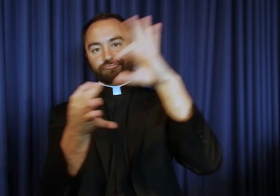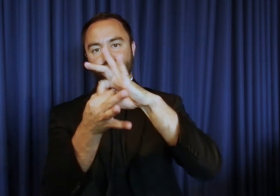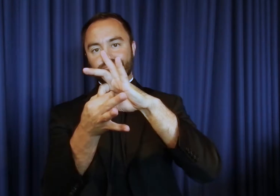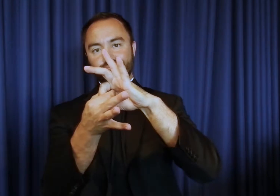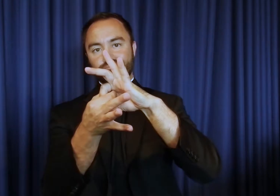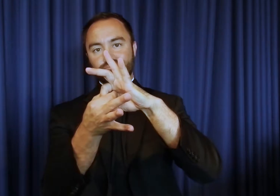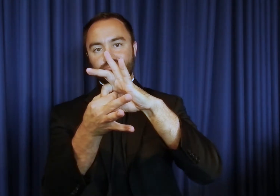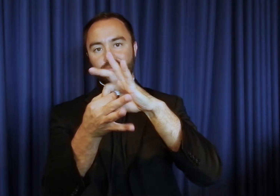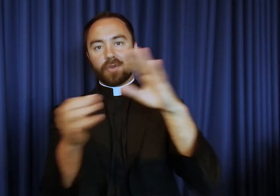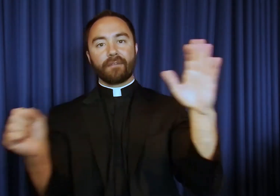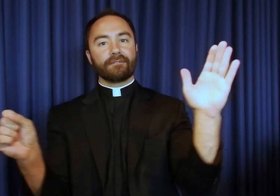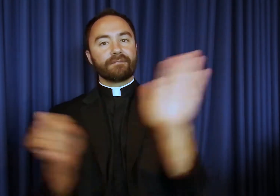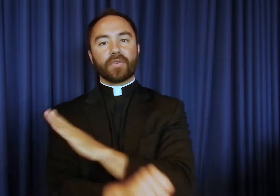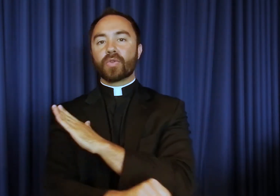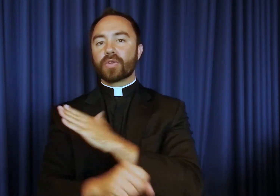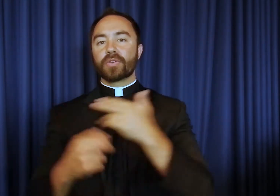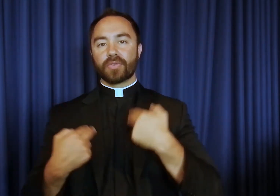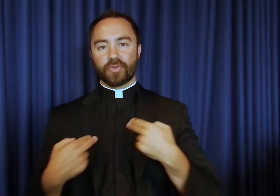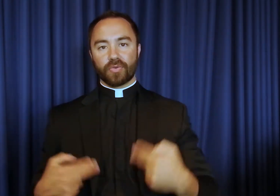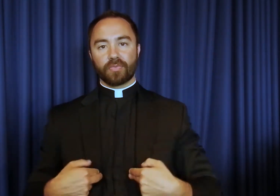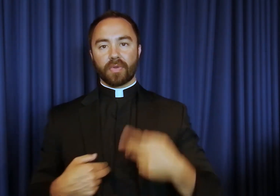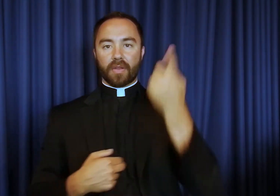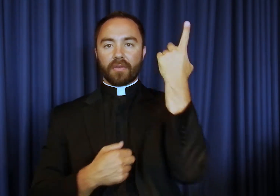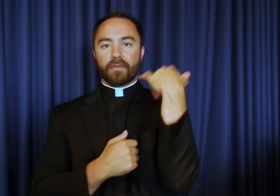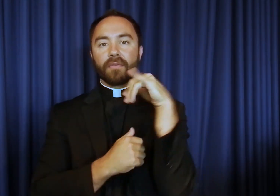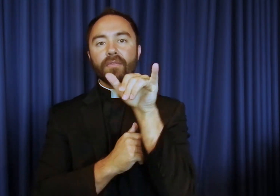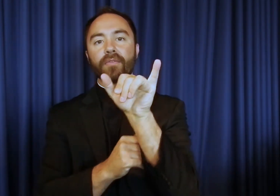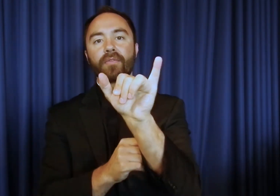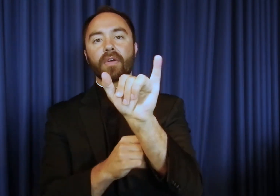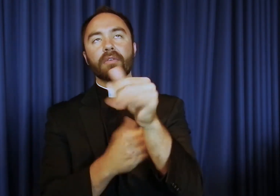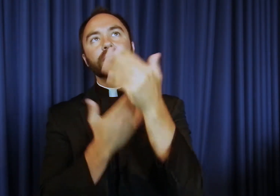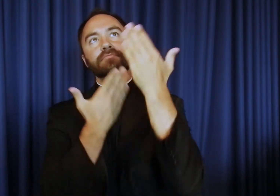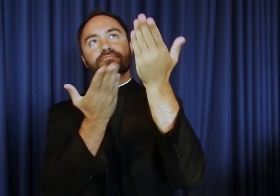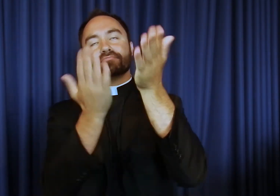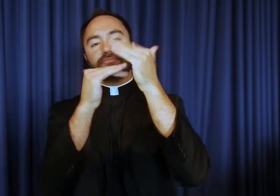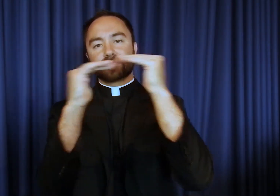soul will again be united and that we will be